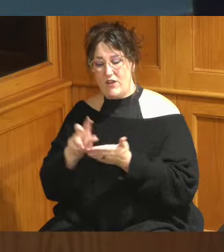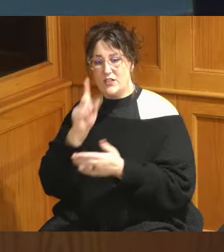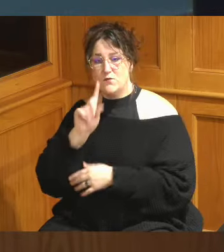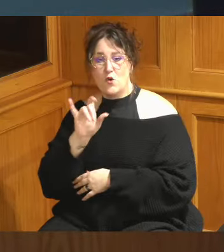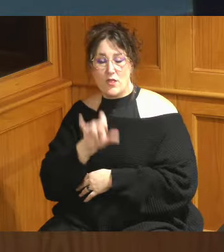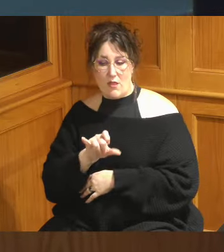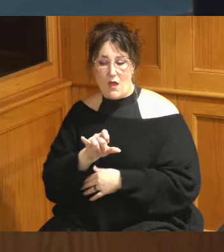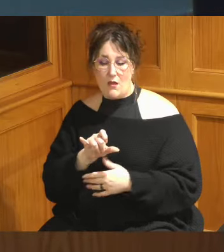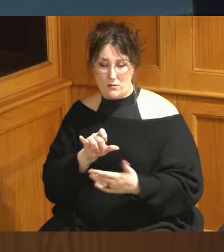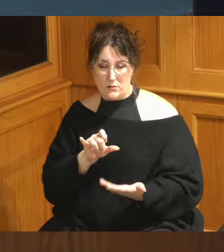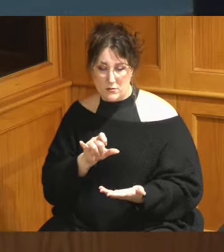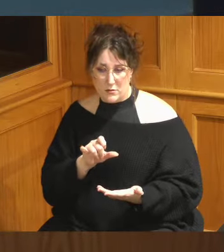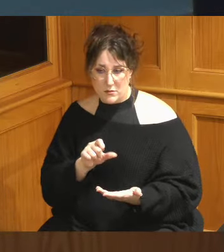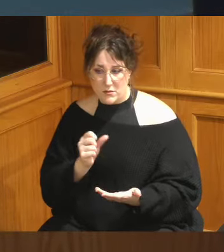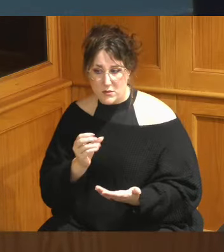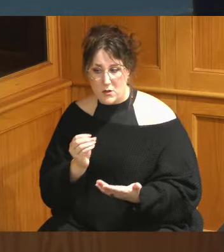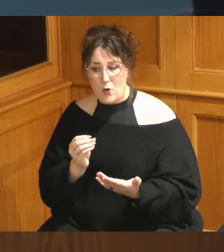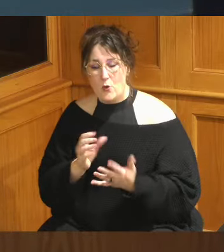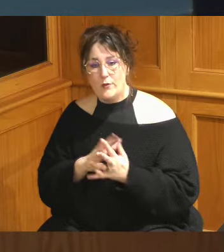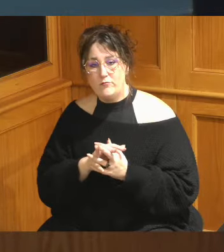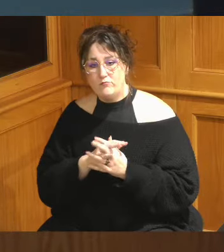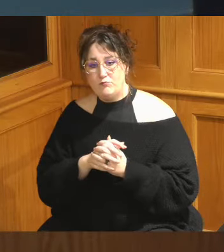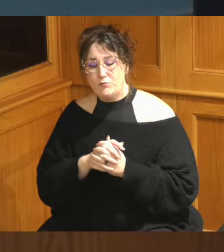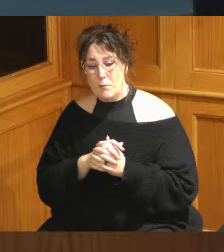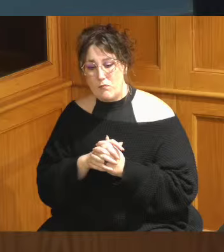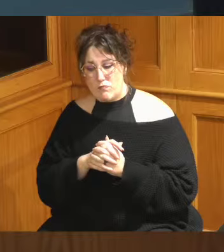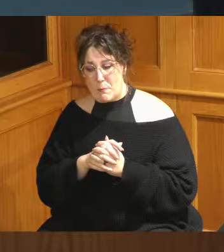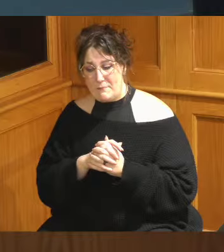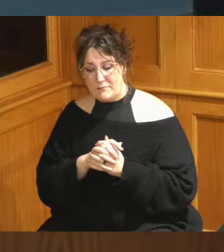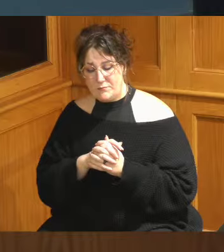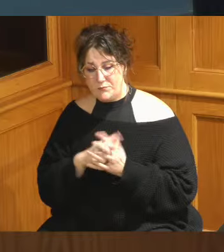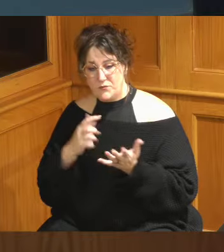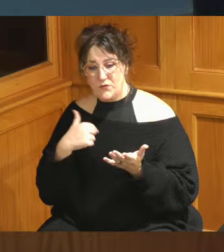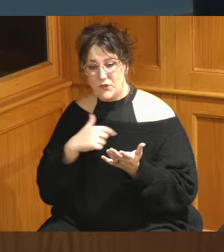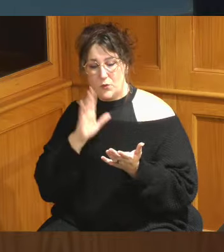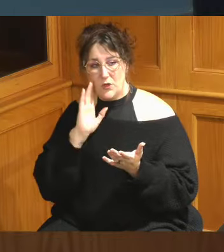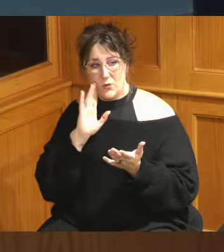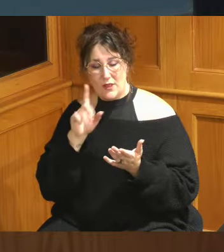workers that provide services to this county. and so we are going to have to keep a close eye